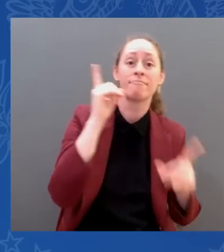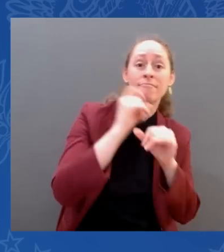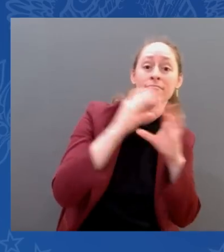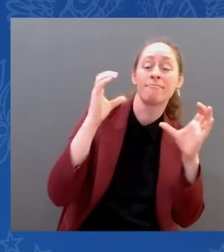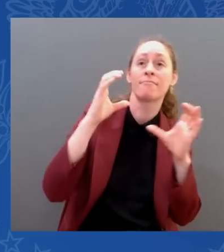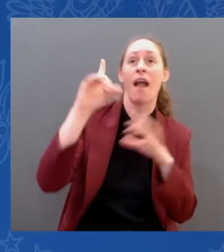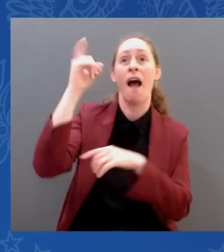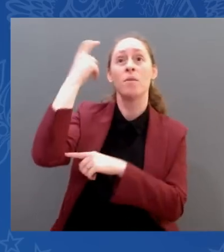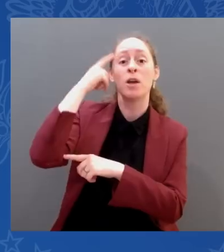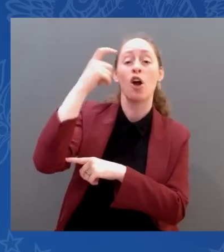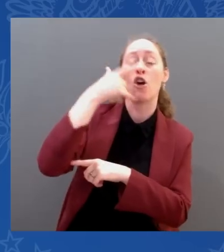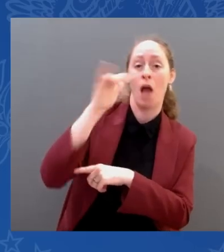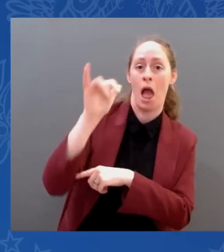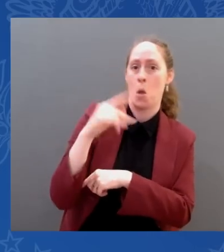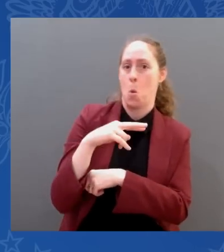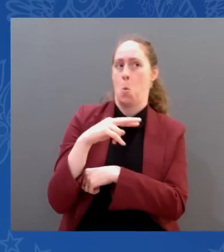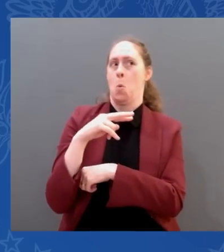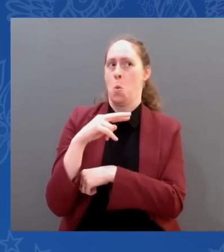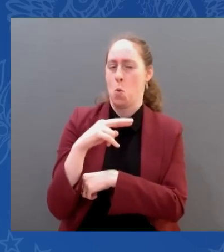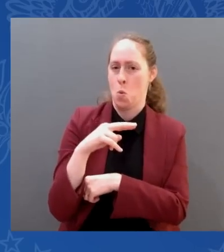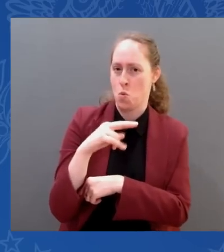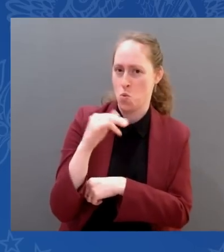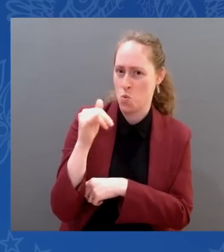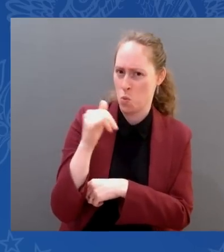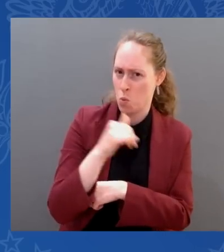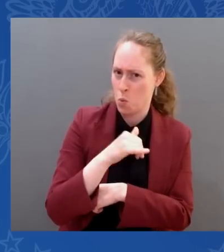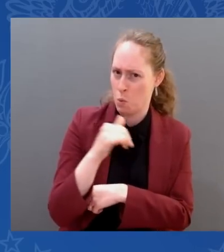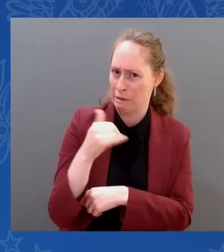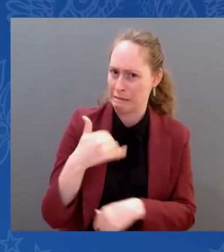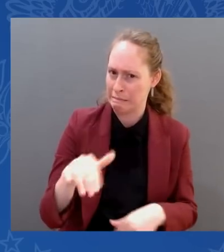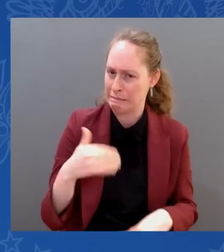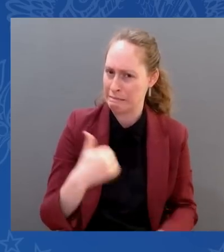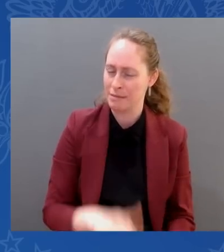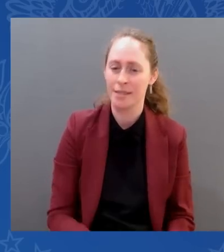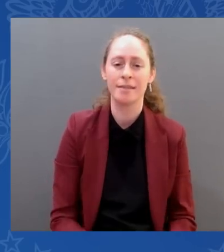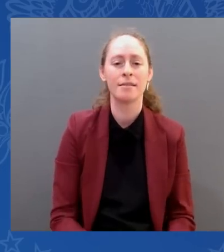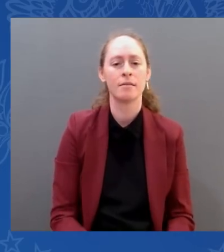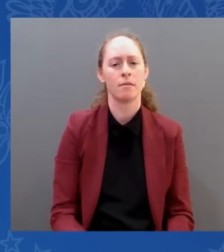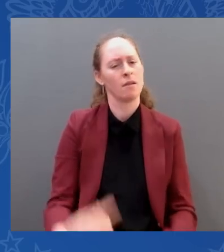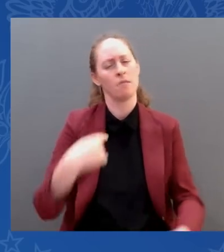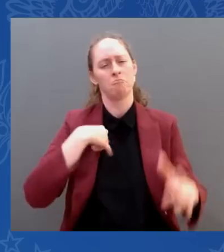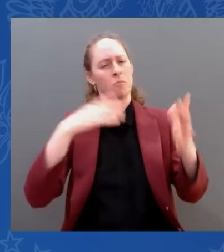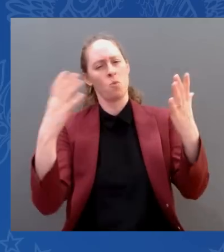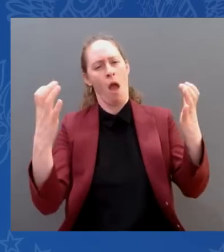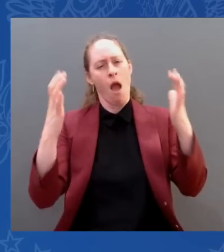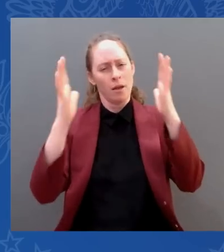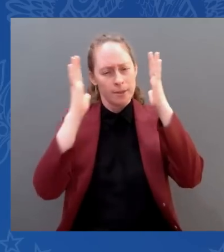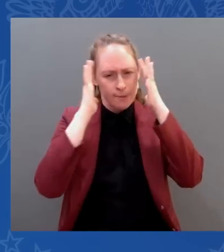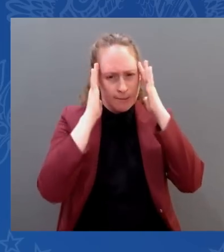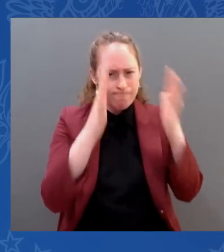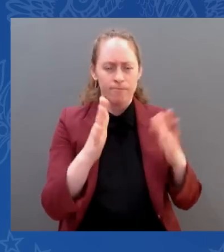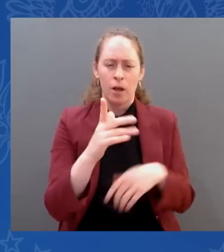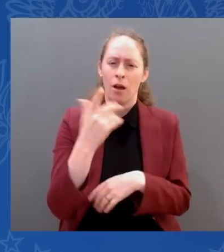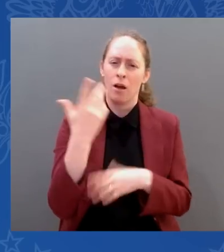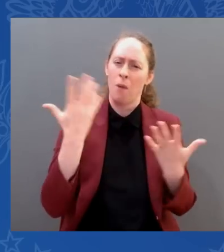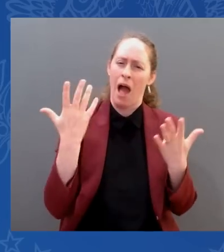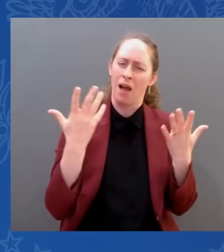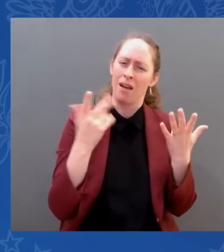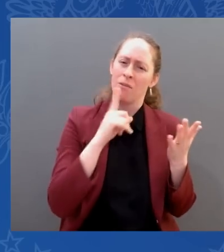to deliver real solutions for families. Look, because of the strong foundation we built, we're better positioned than just about any country